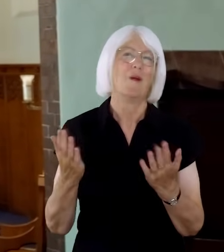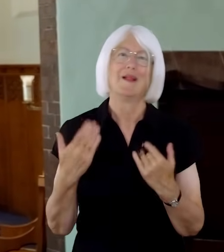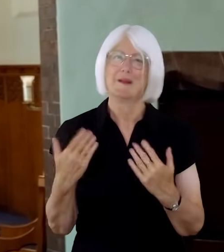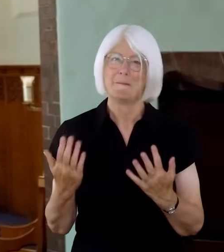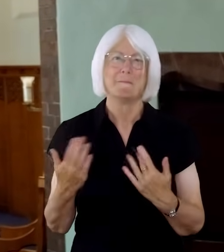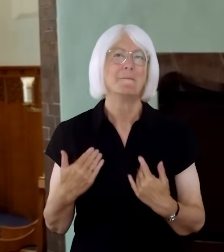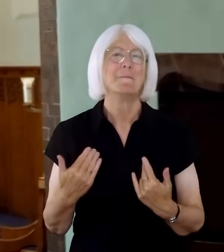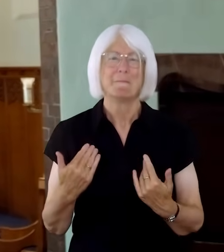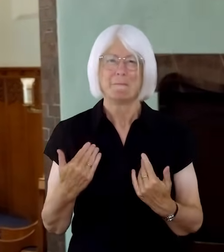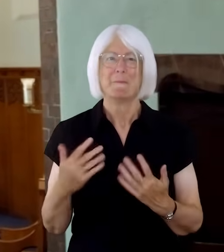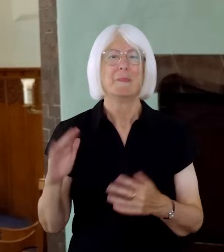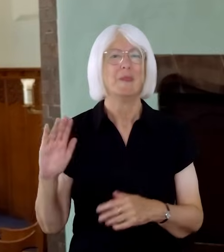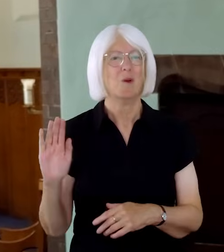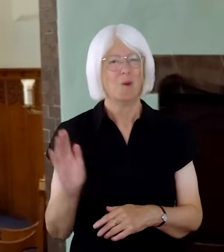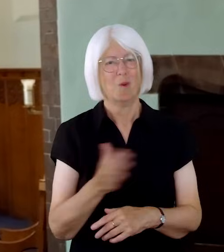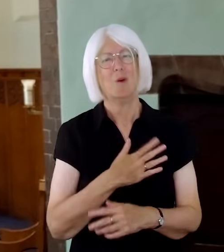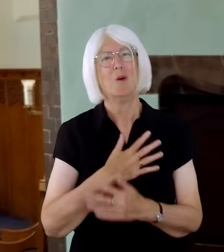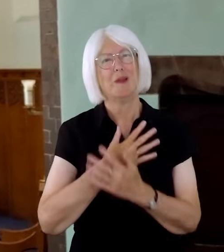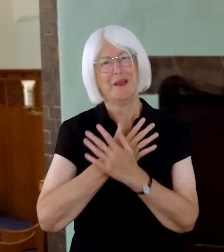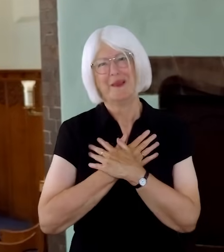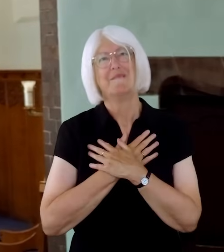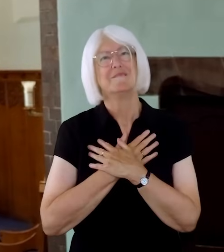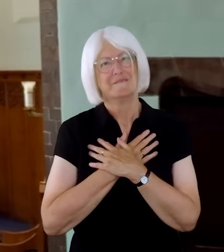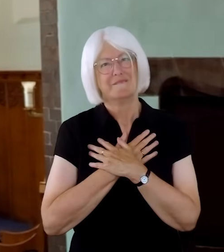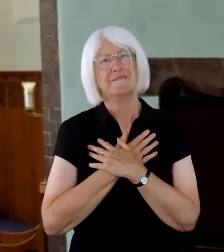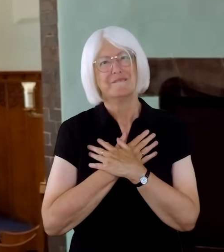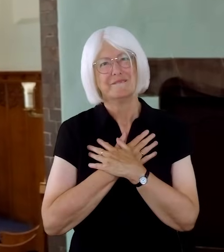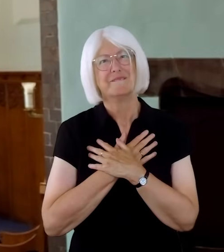all are welcomed, all are loved.